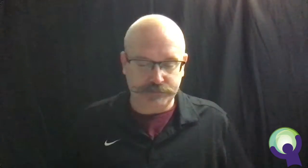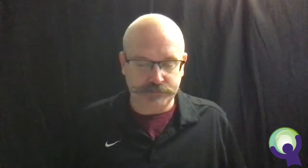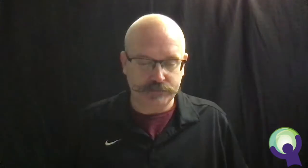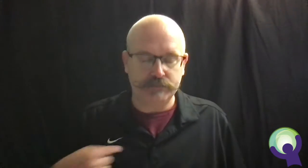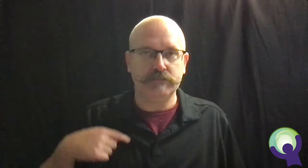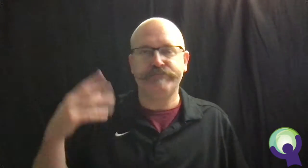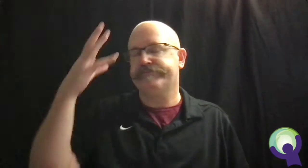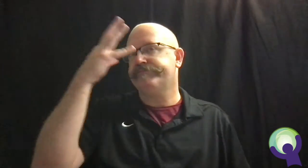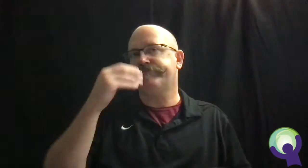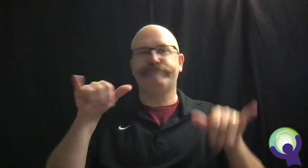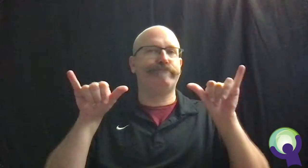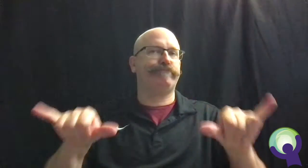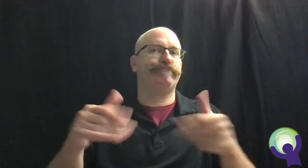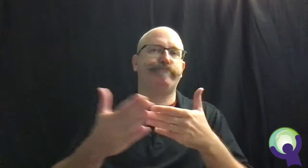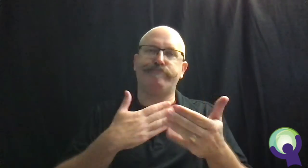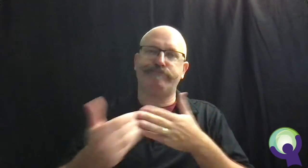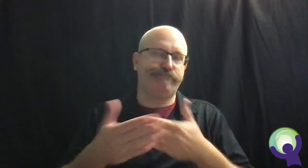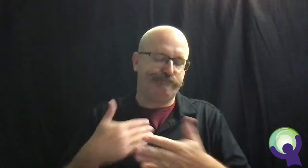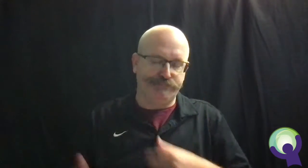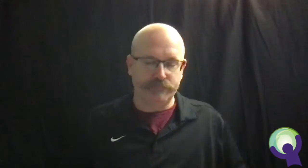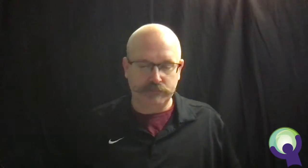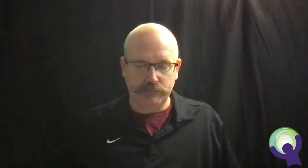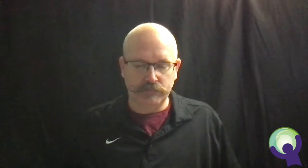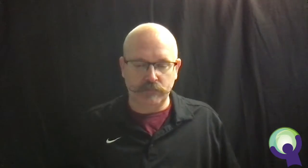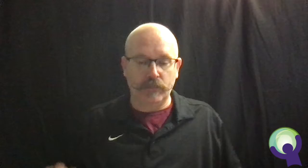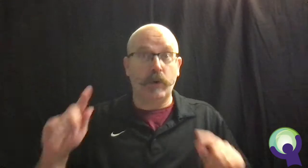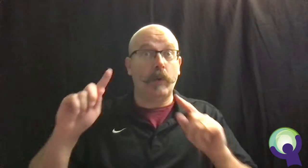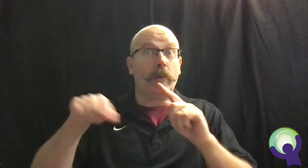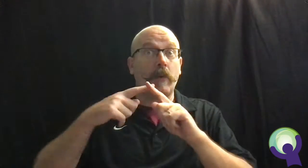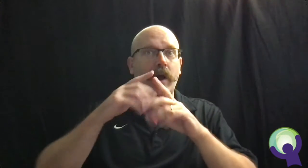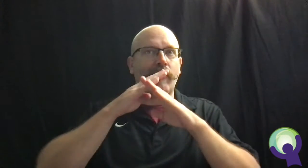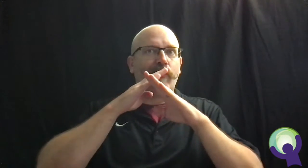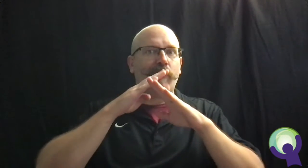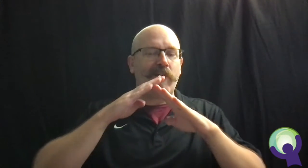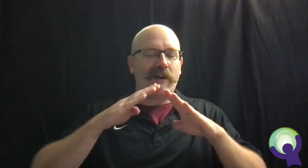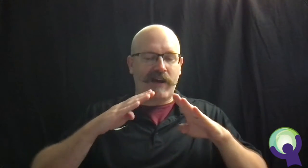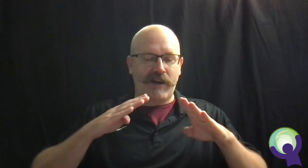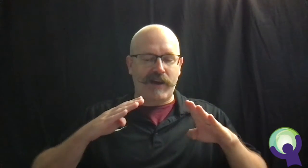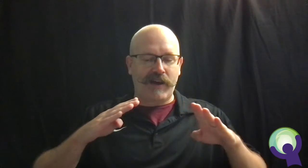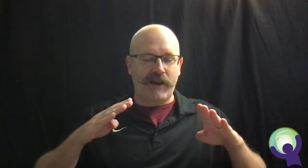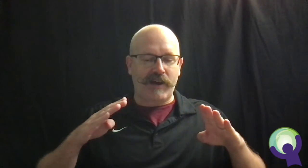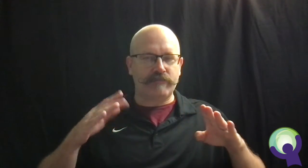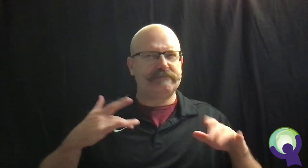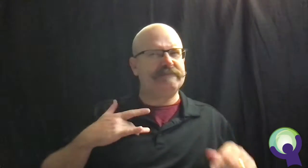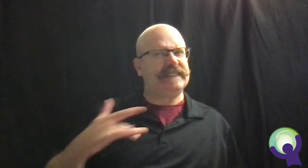The airport's busy and noisy even at night. Dad and I sleep anyway.